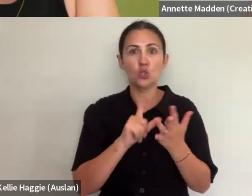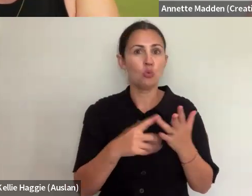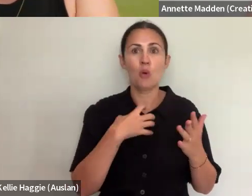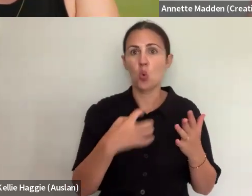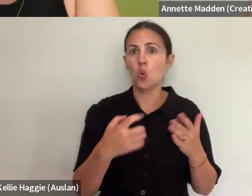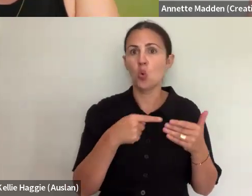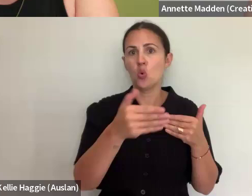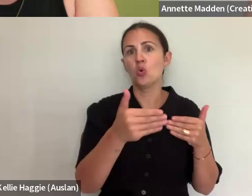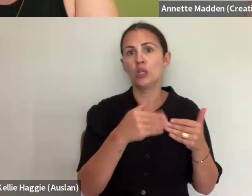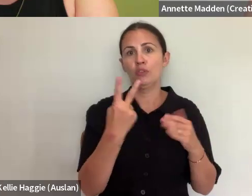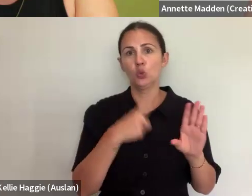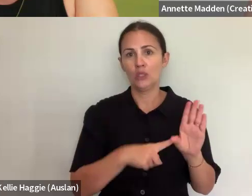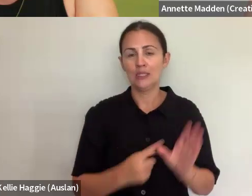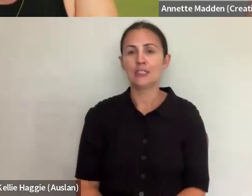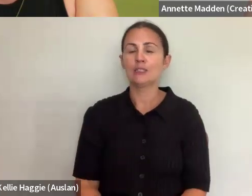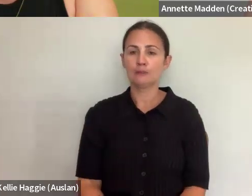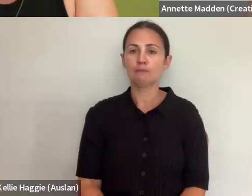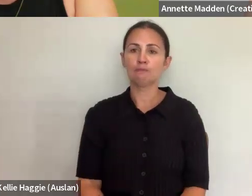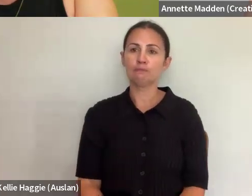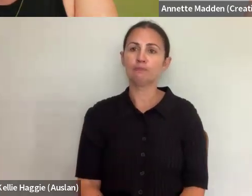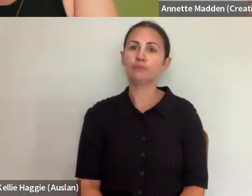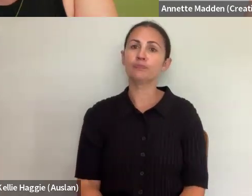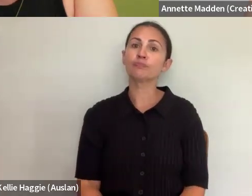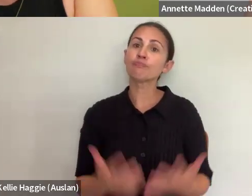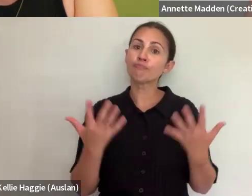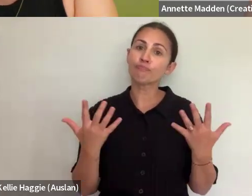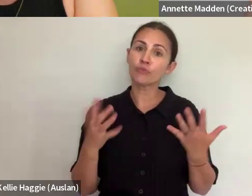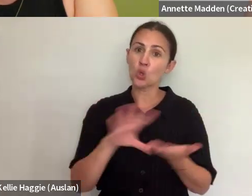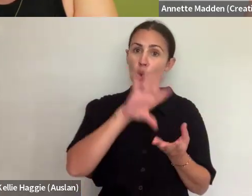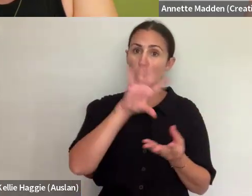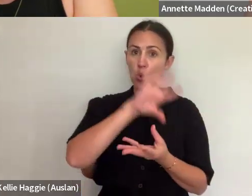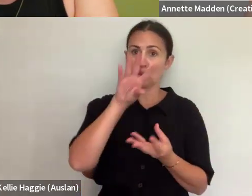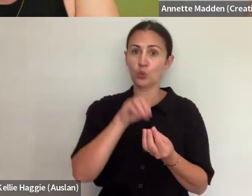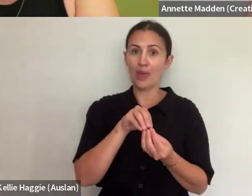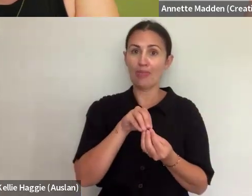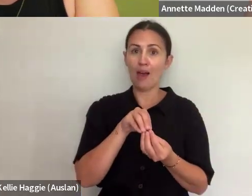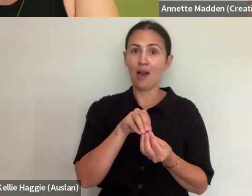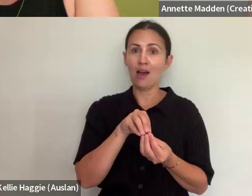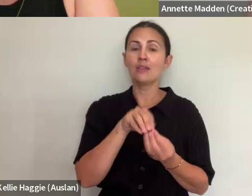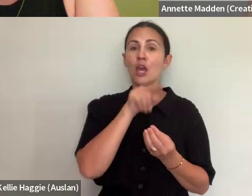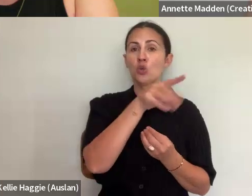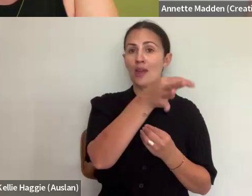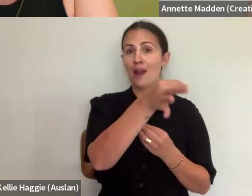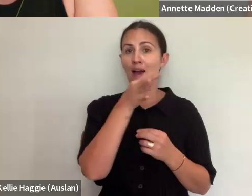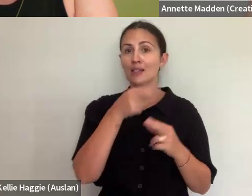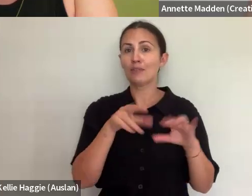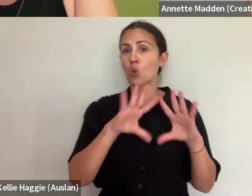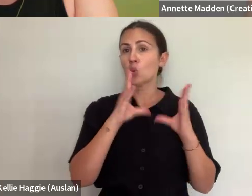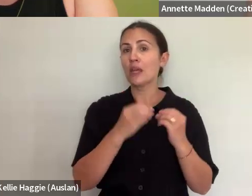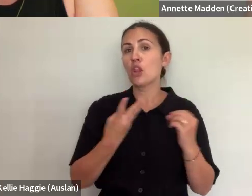, core needs for an organisation are and what that support then enables and on box unlocks for an organisation over a